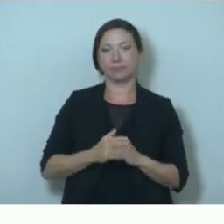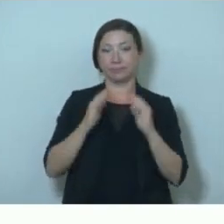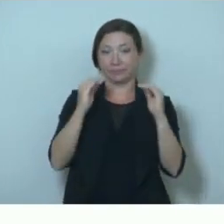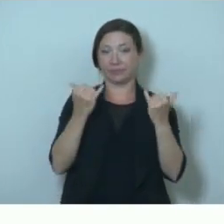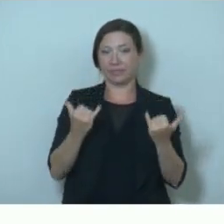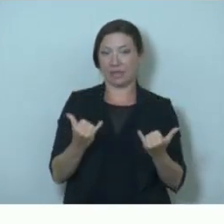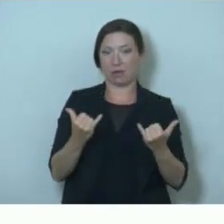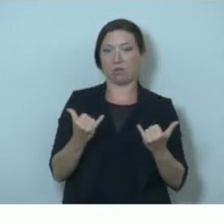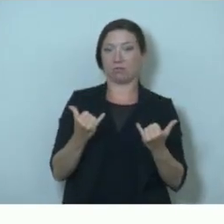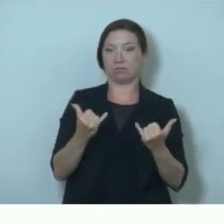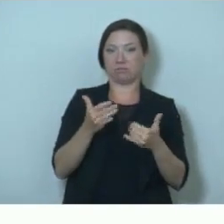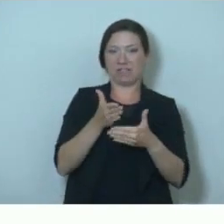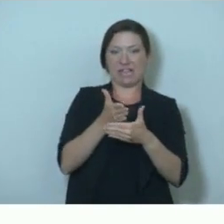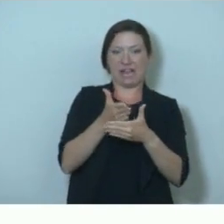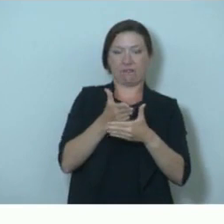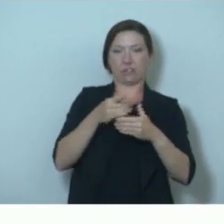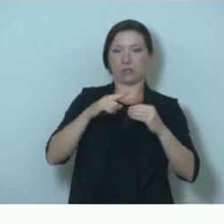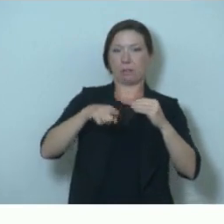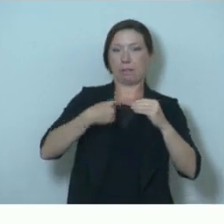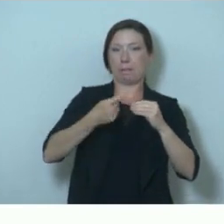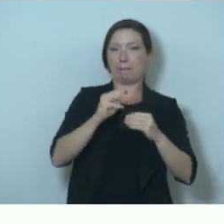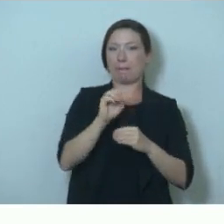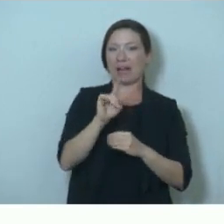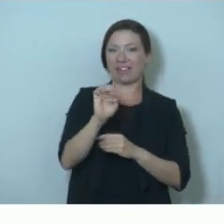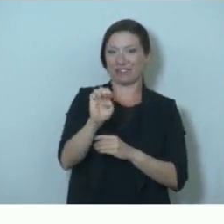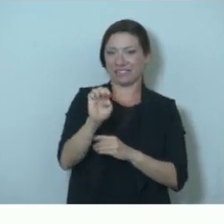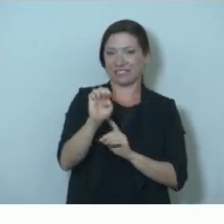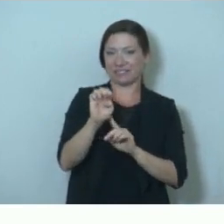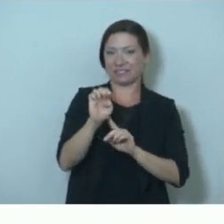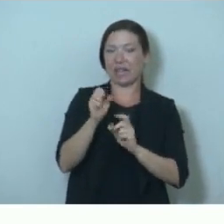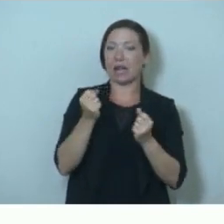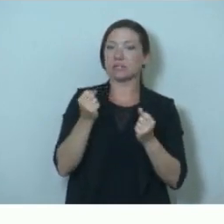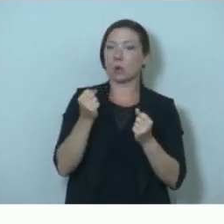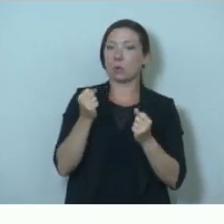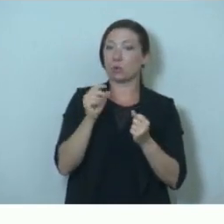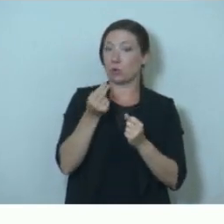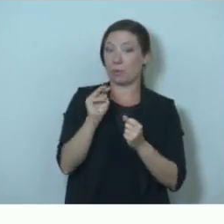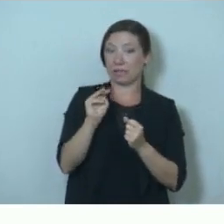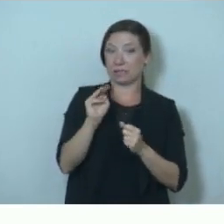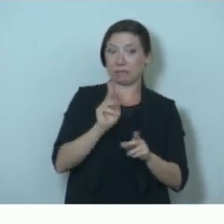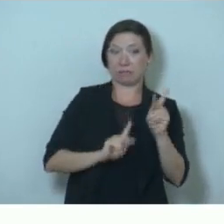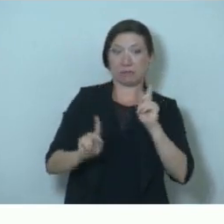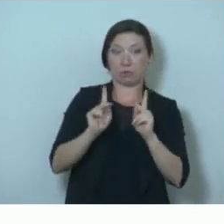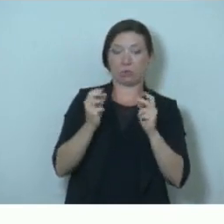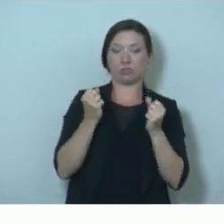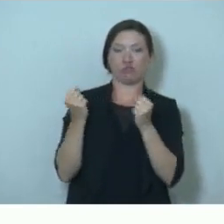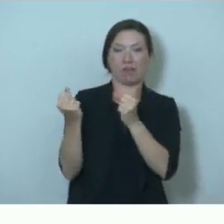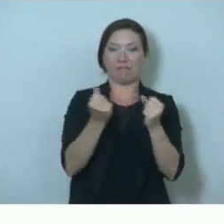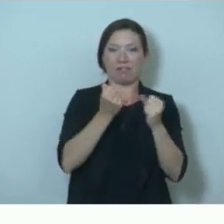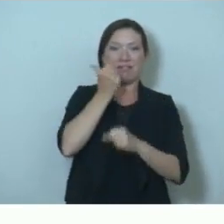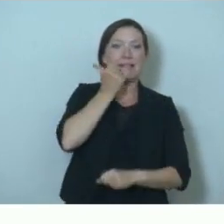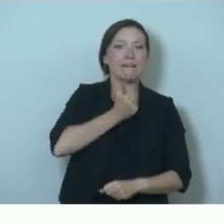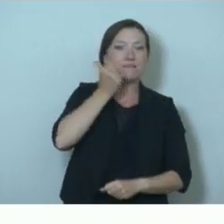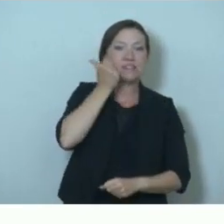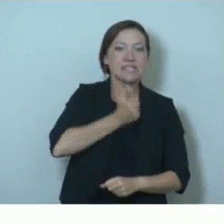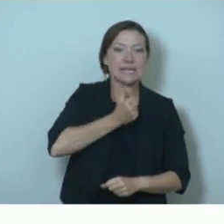YOU PO TO THE NEXT SLIDE. THIS IS THE AVERAGE NUMBER OF MILES. THE NEW MEXICANS TRAVELED.